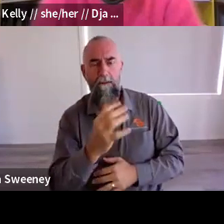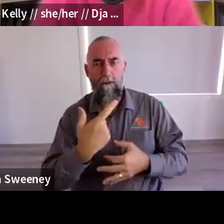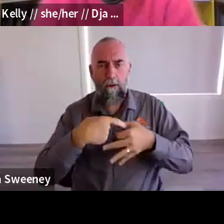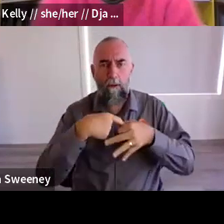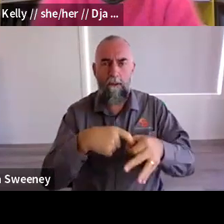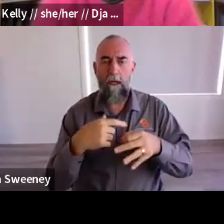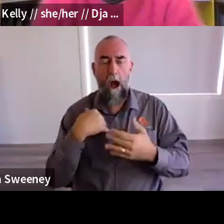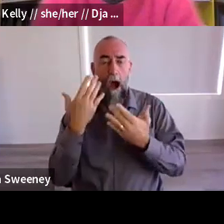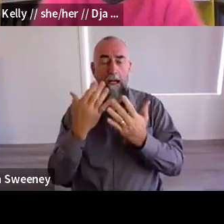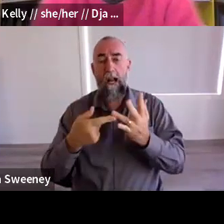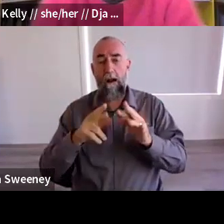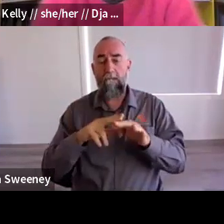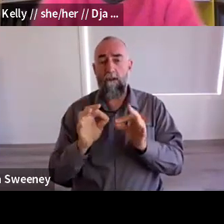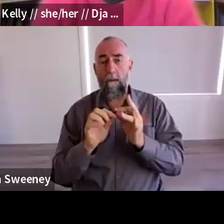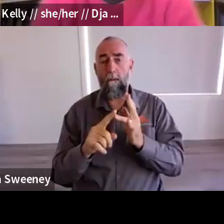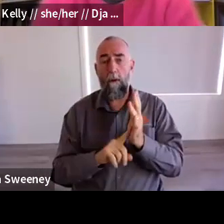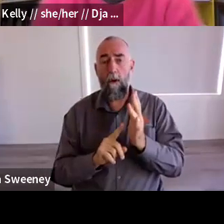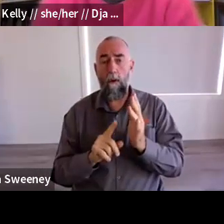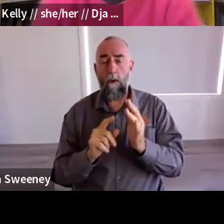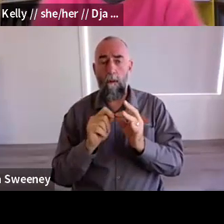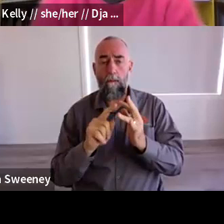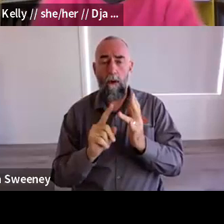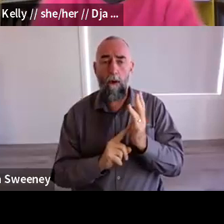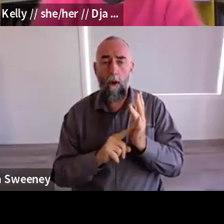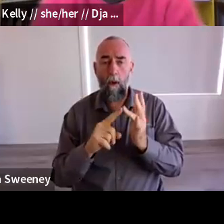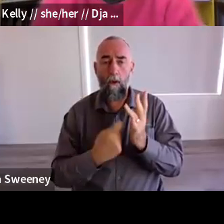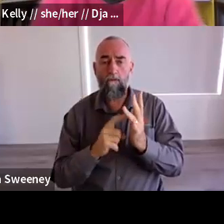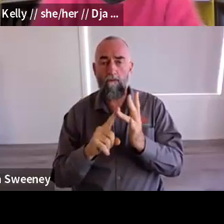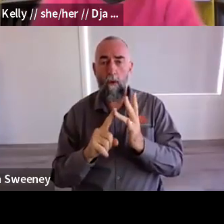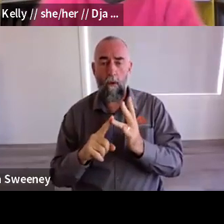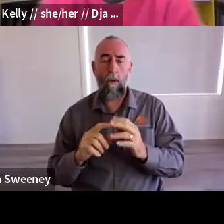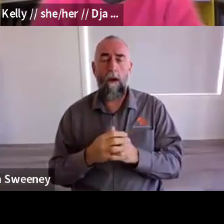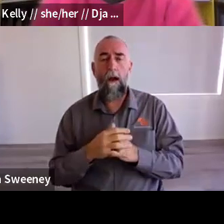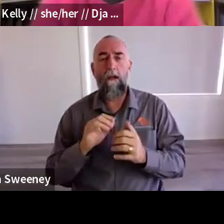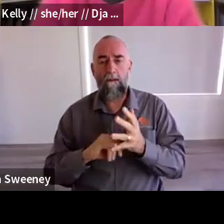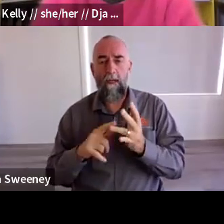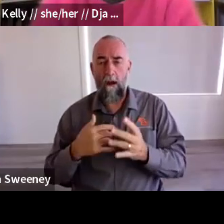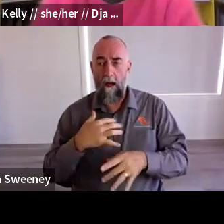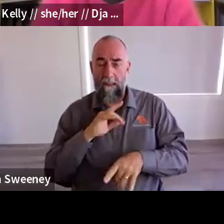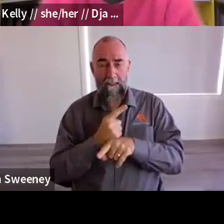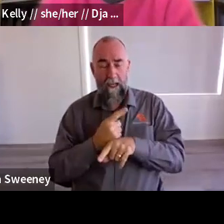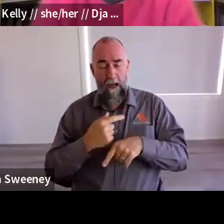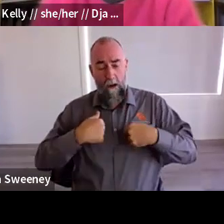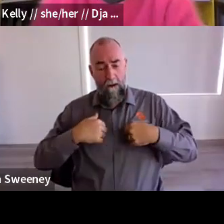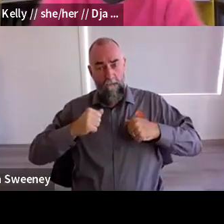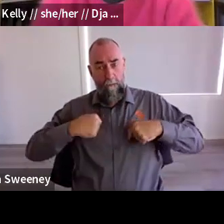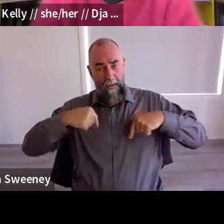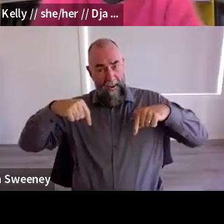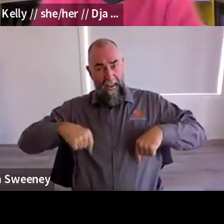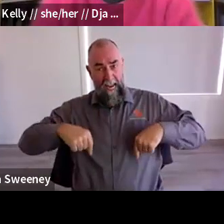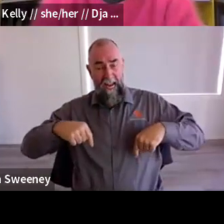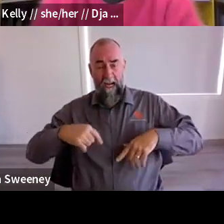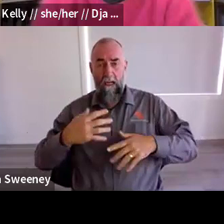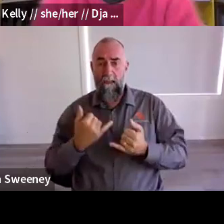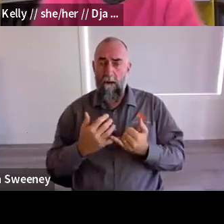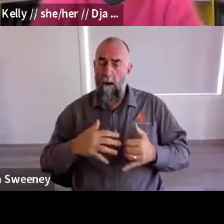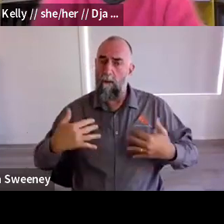there's other organisations, there's audiences who are also questioning